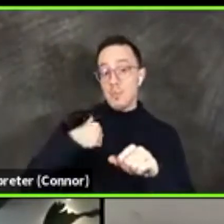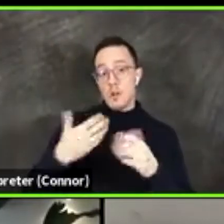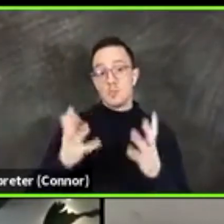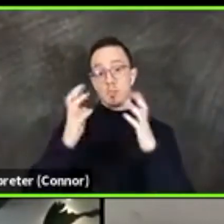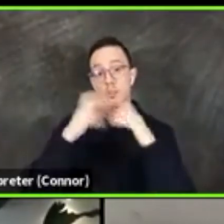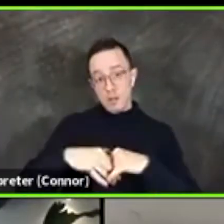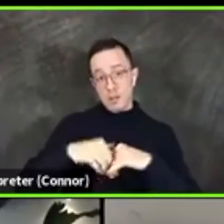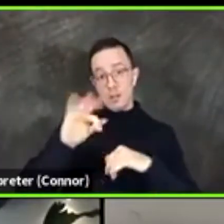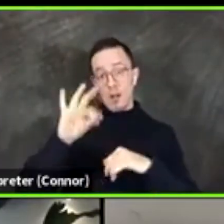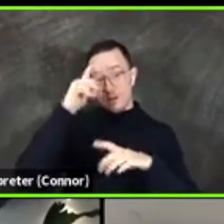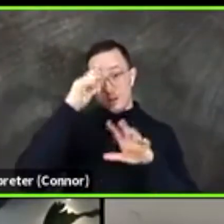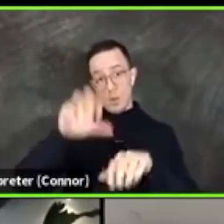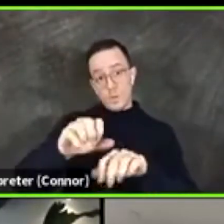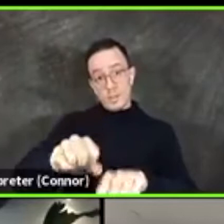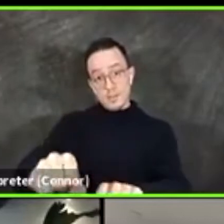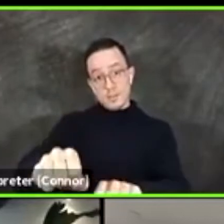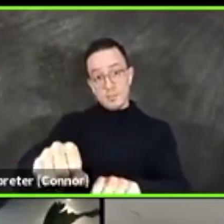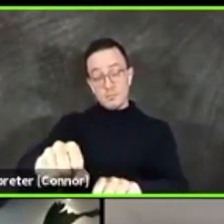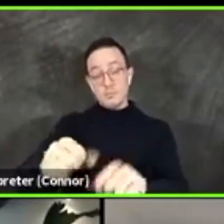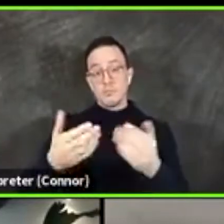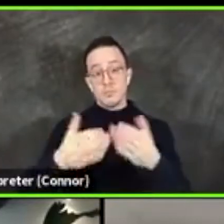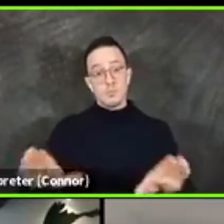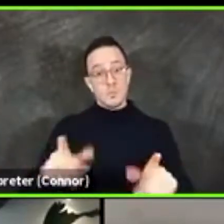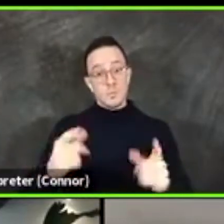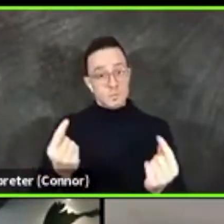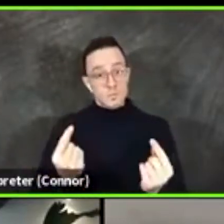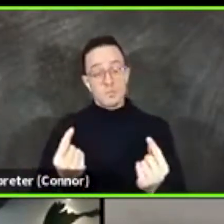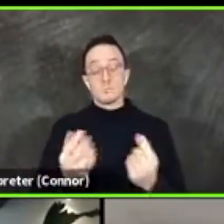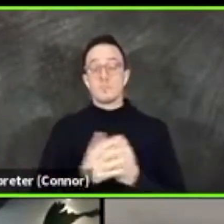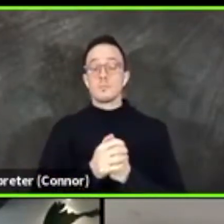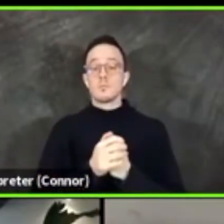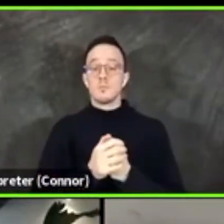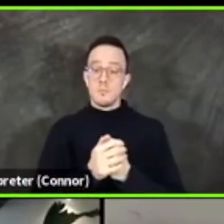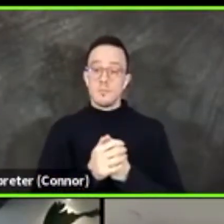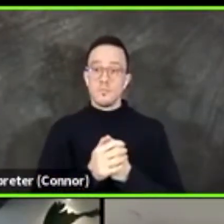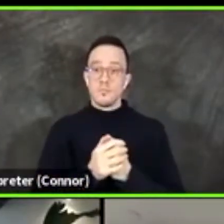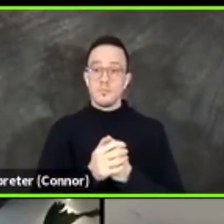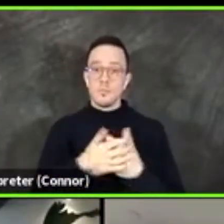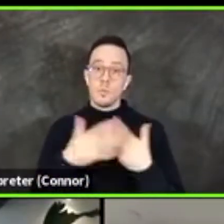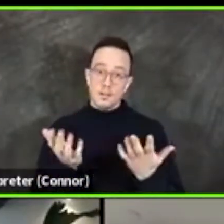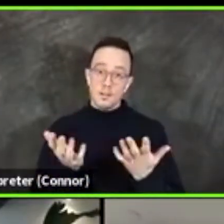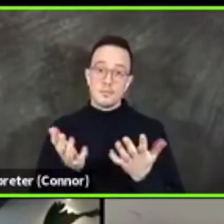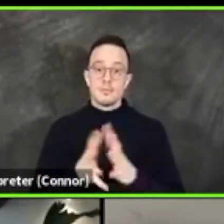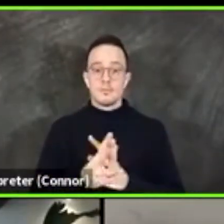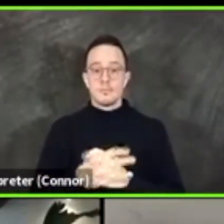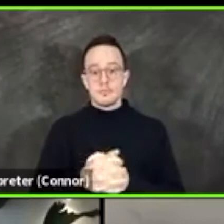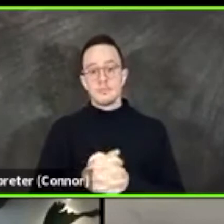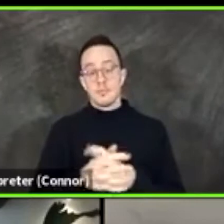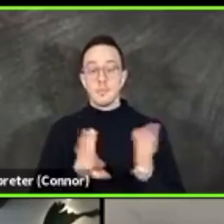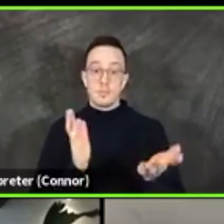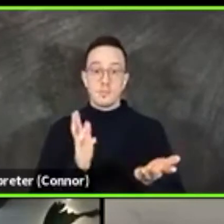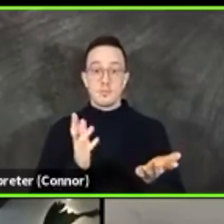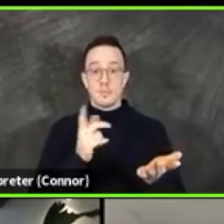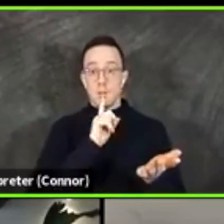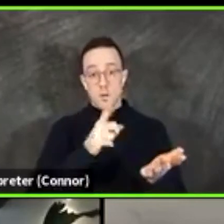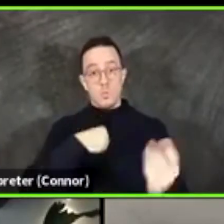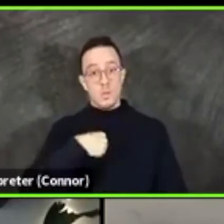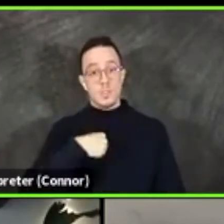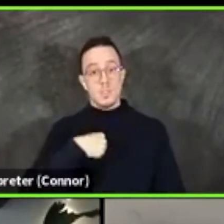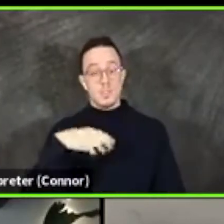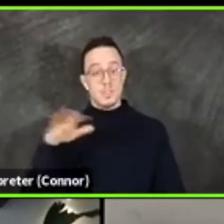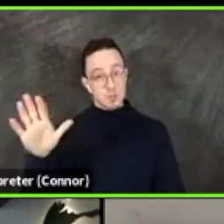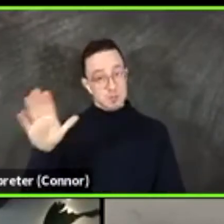COLONIALISM OR COLONIALISM IN GENERAL, THEN ARE WE OKAY WITH INDIGENOUS,